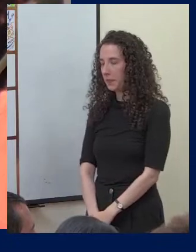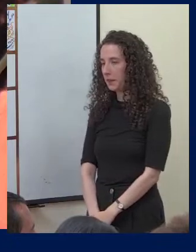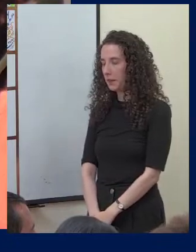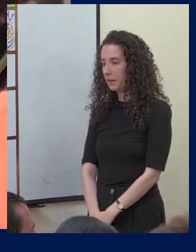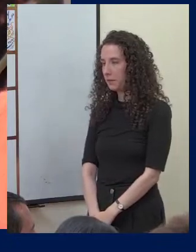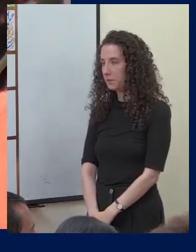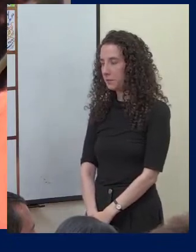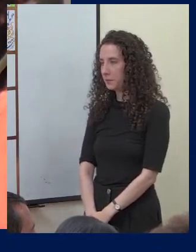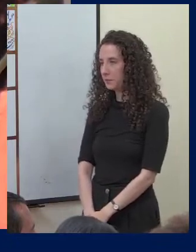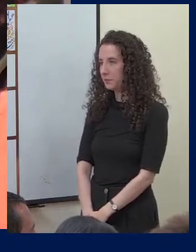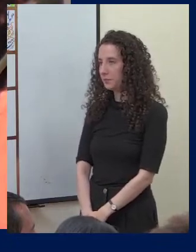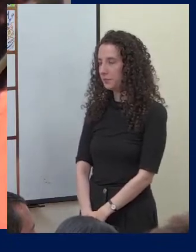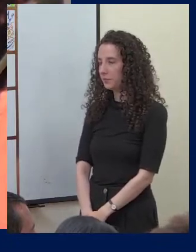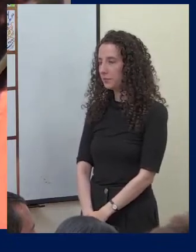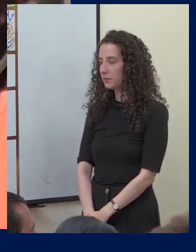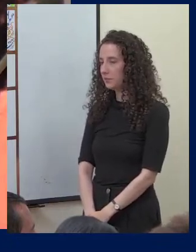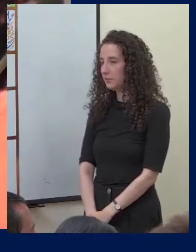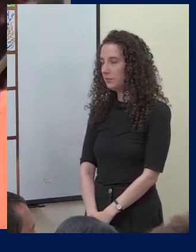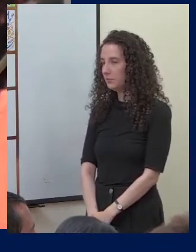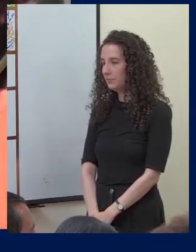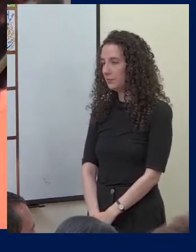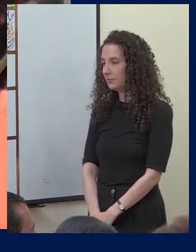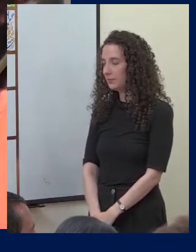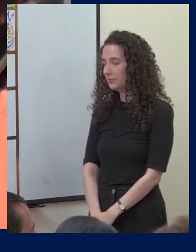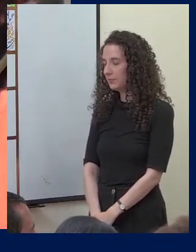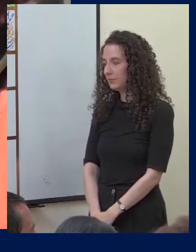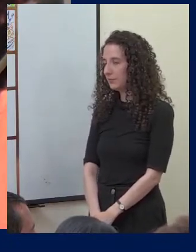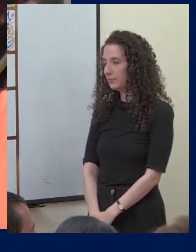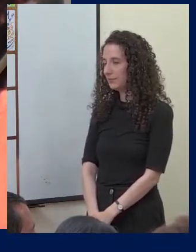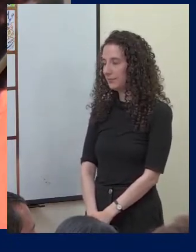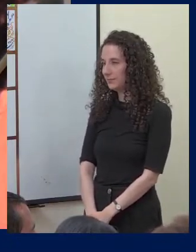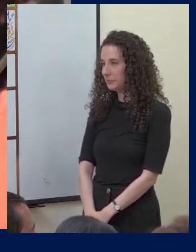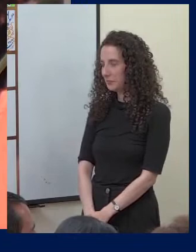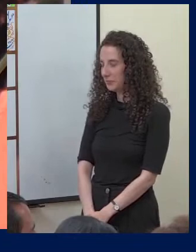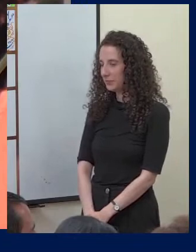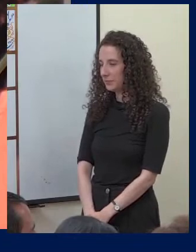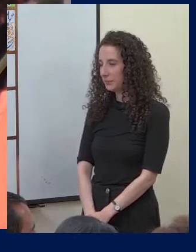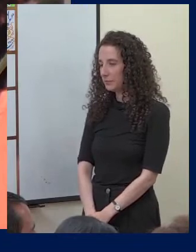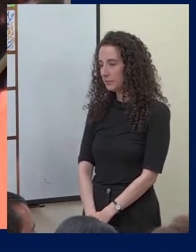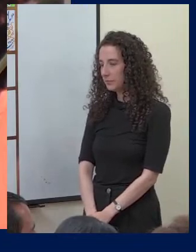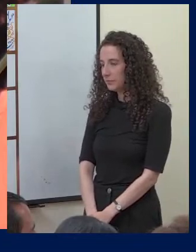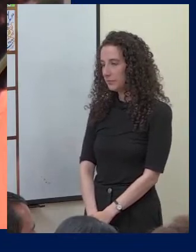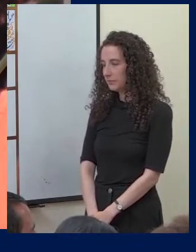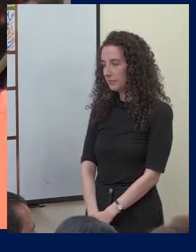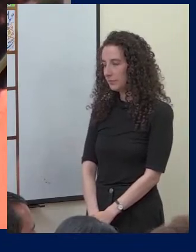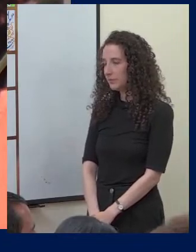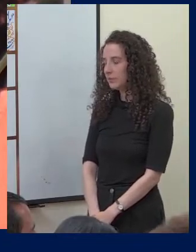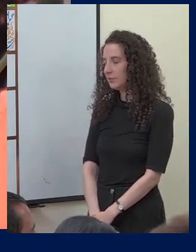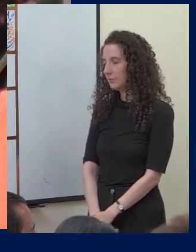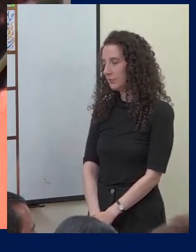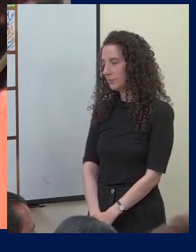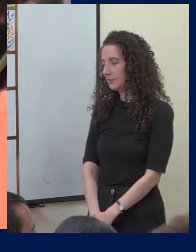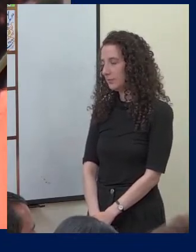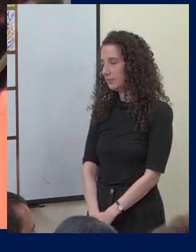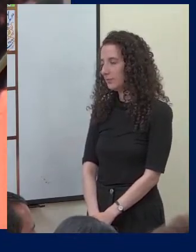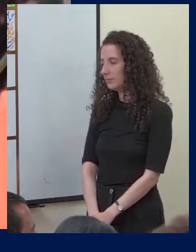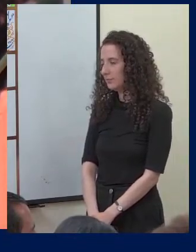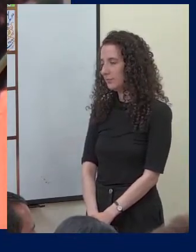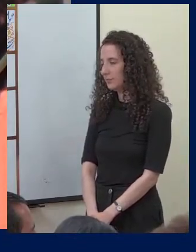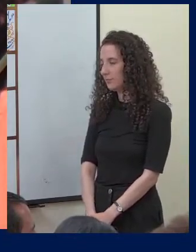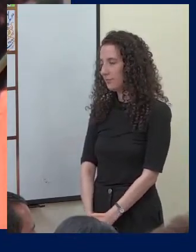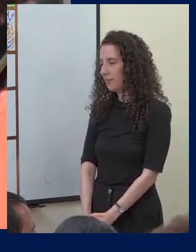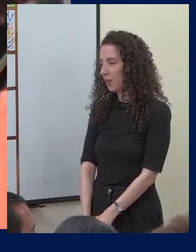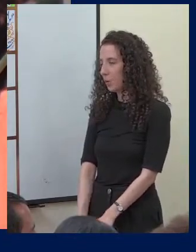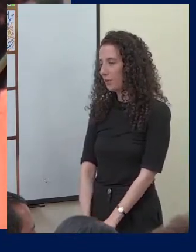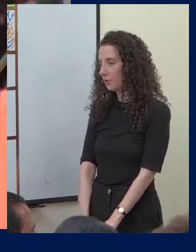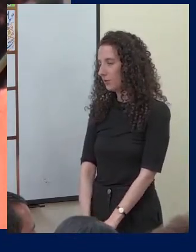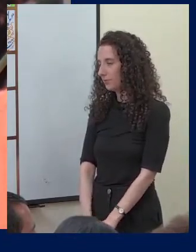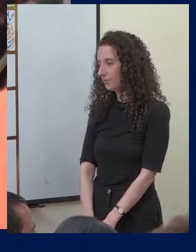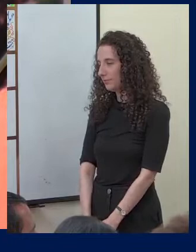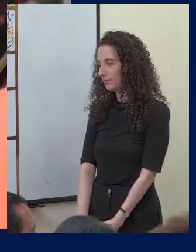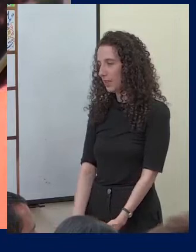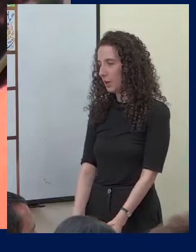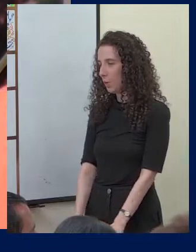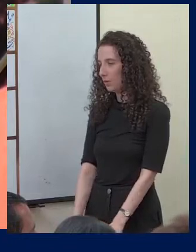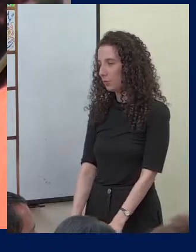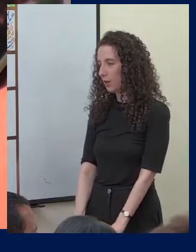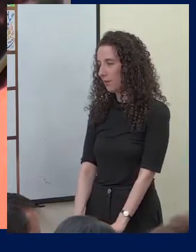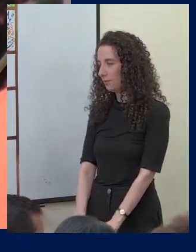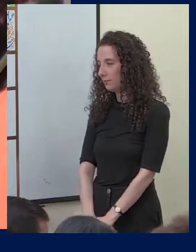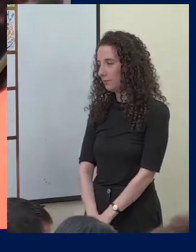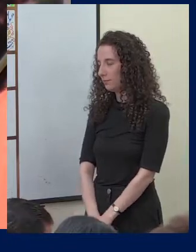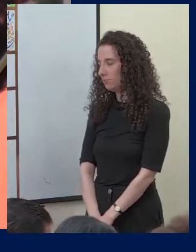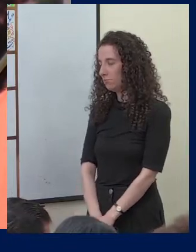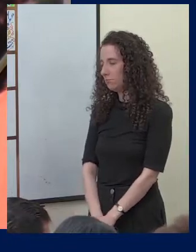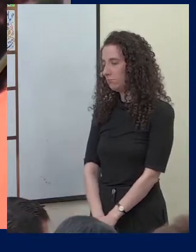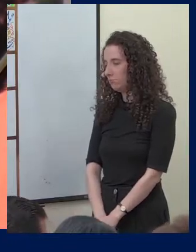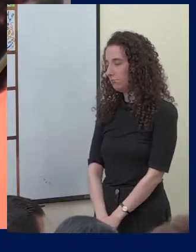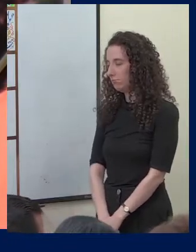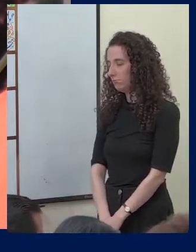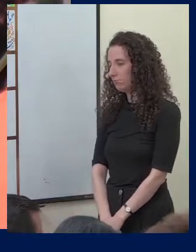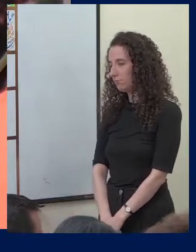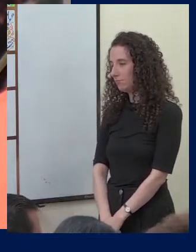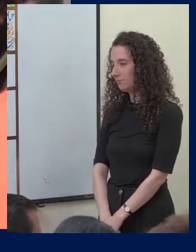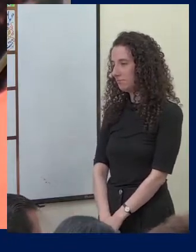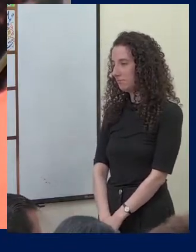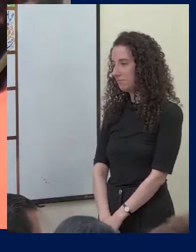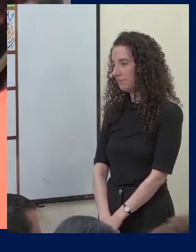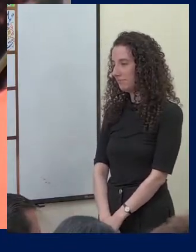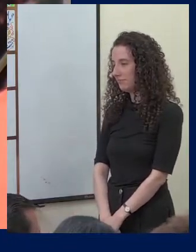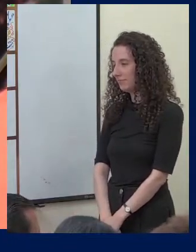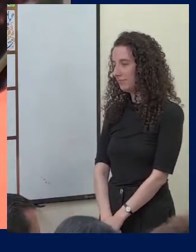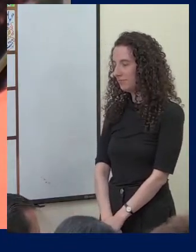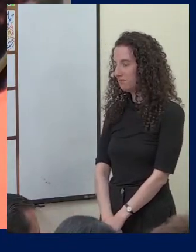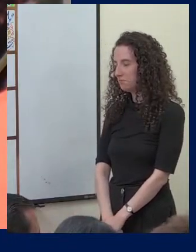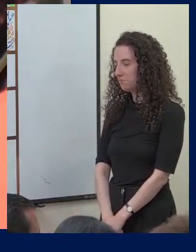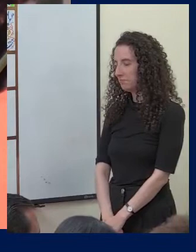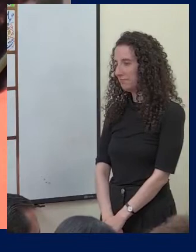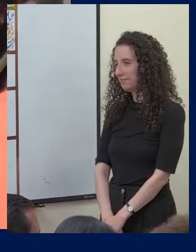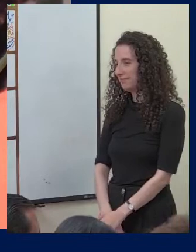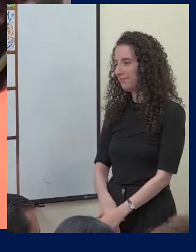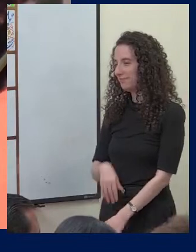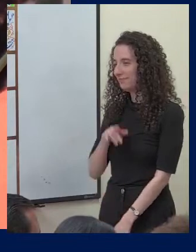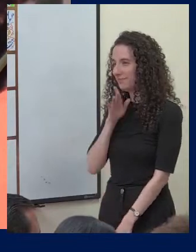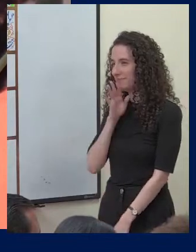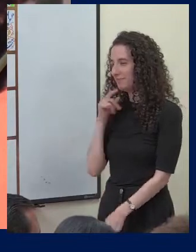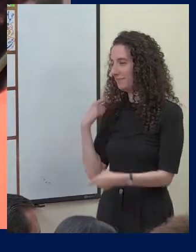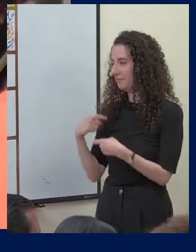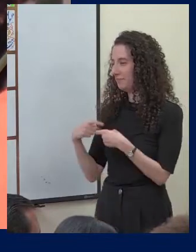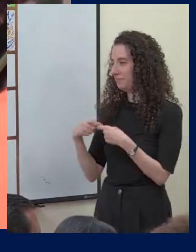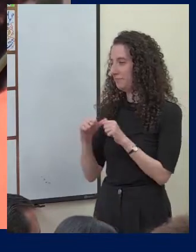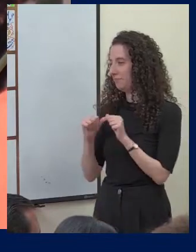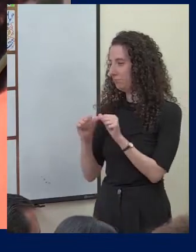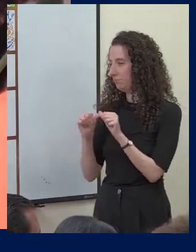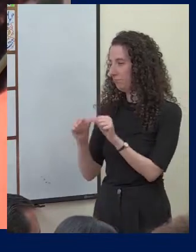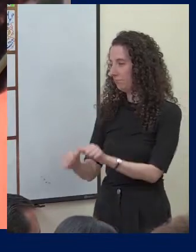system we live in.